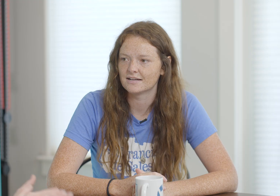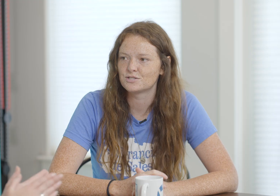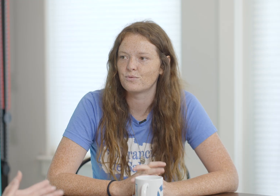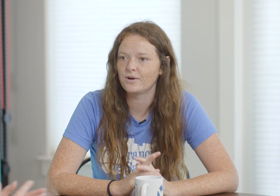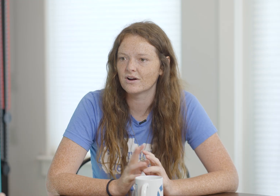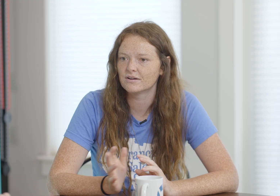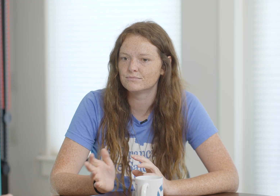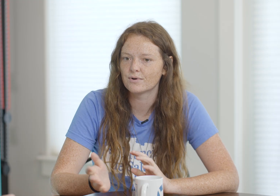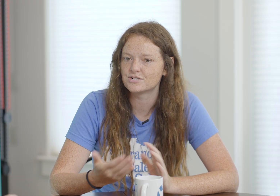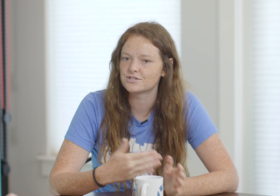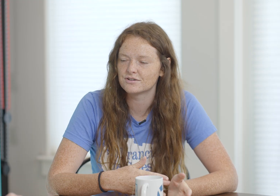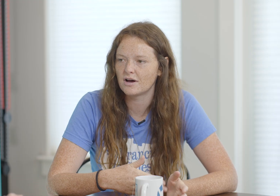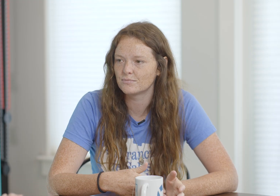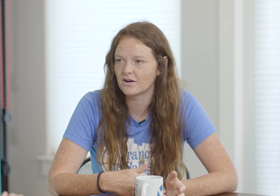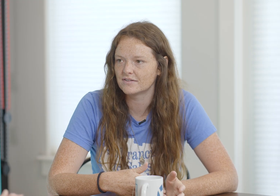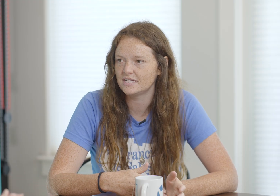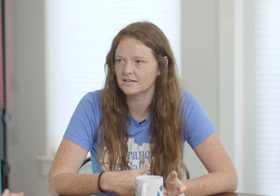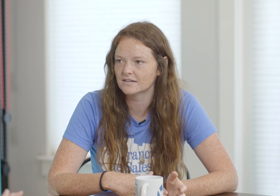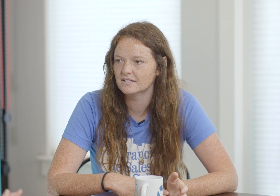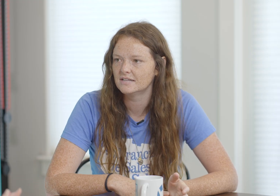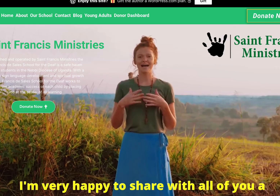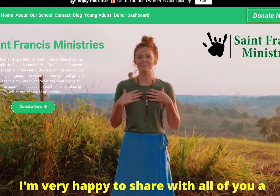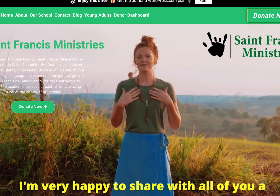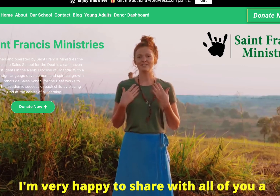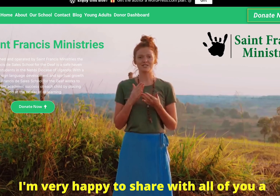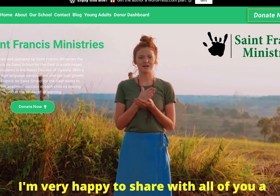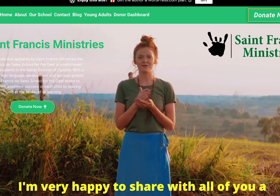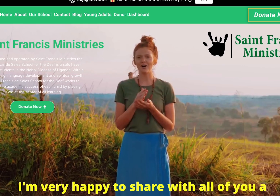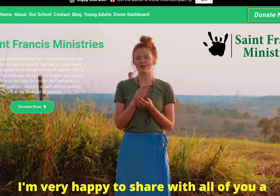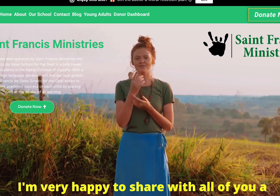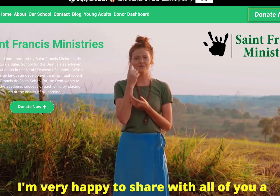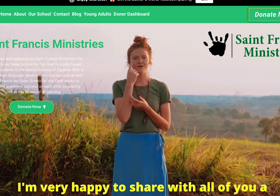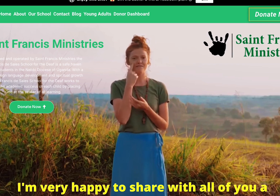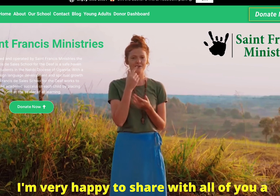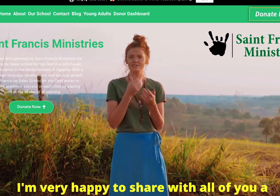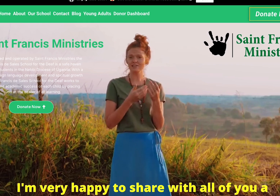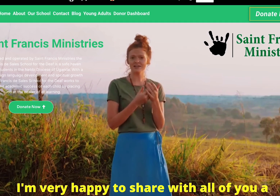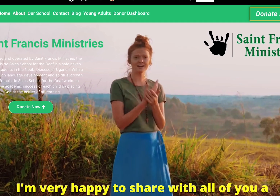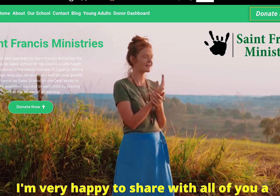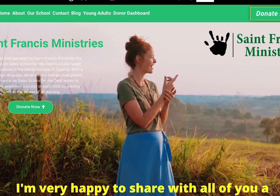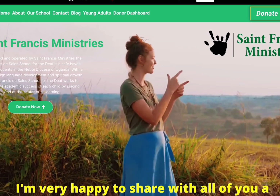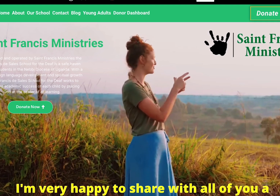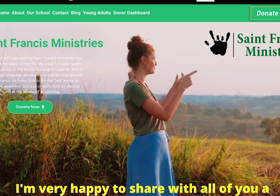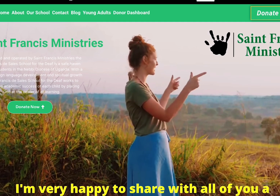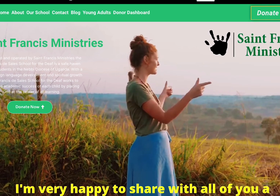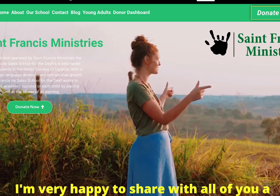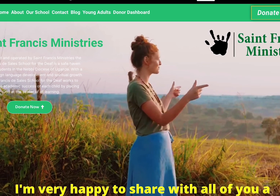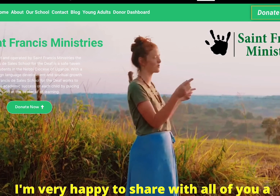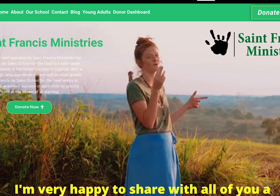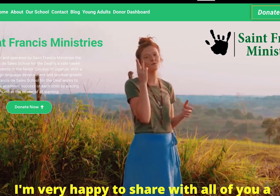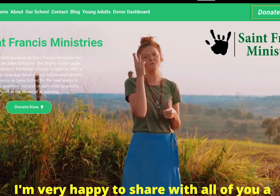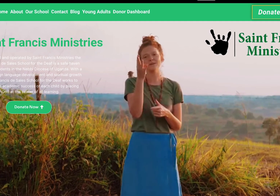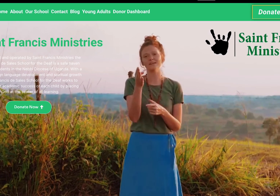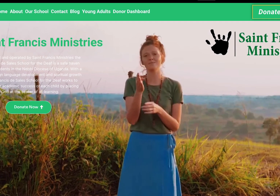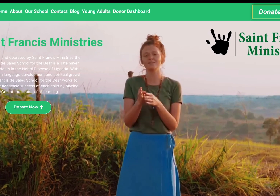So we are a registered nonprofit here in the state. So at Saint Francis Ministries and StFrancisMinistries.org